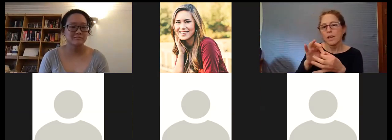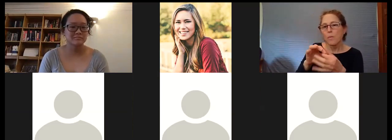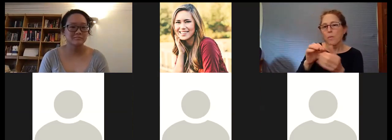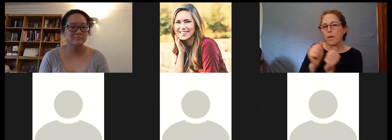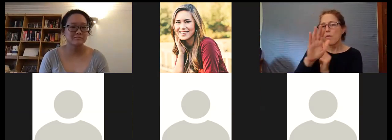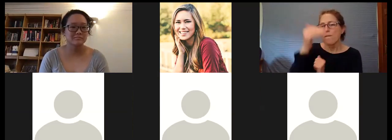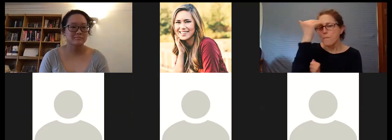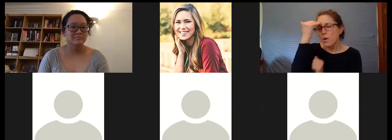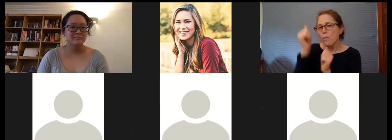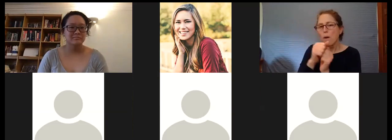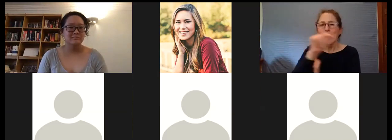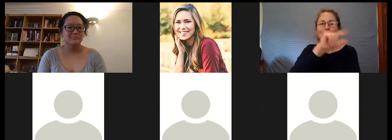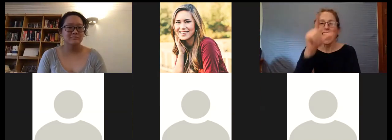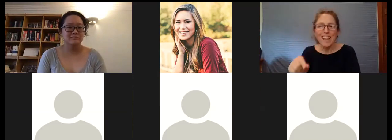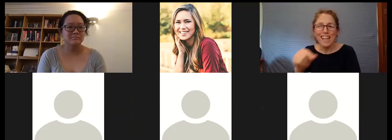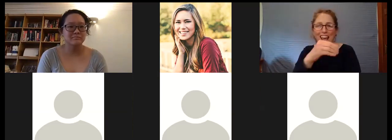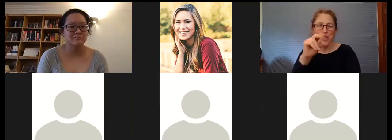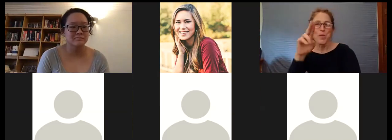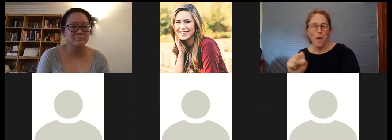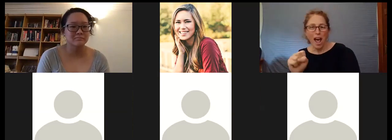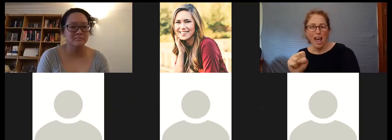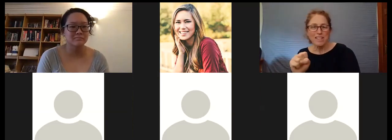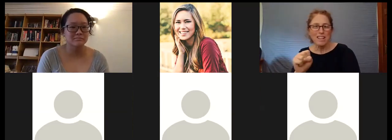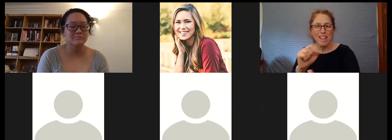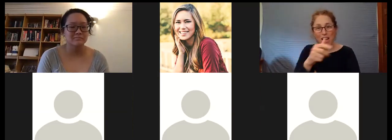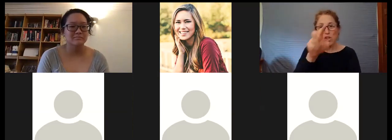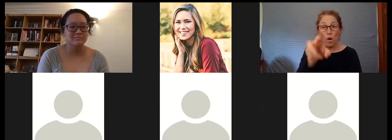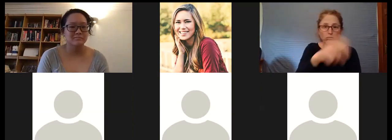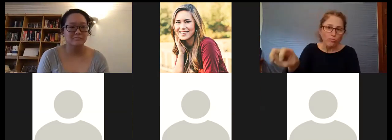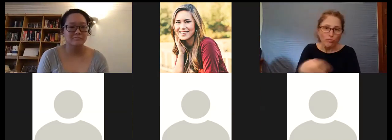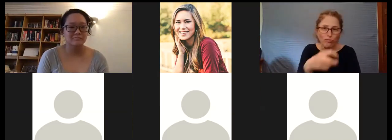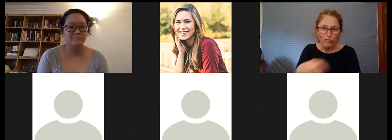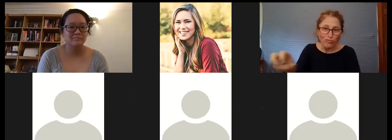Your familiarity with Italy and the US since you're kind of going back and forth.